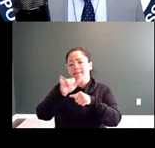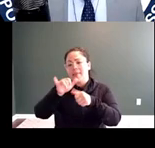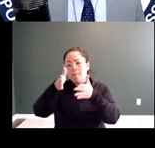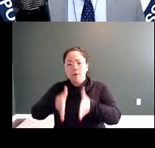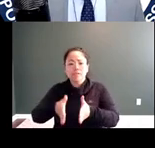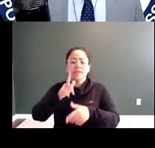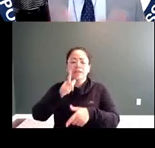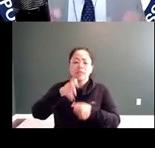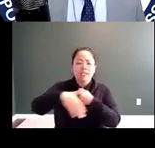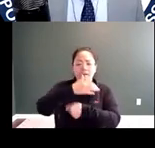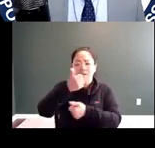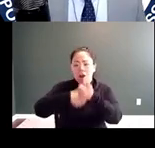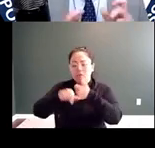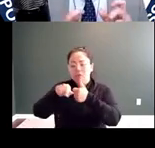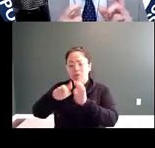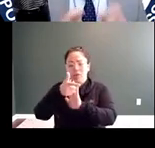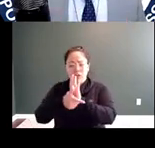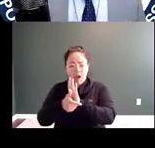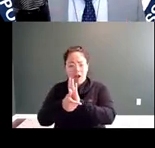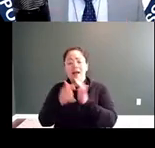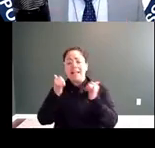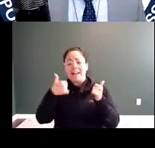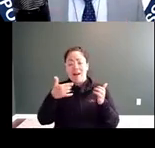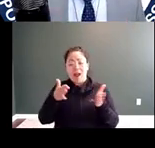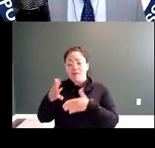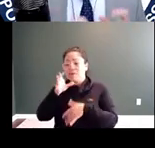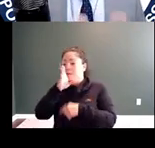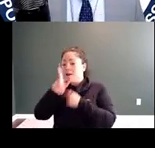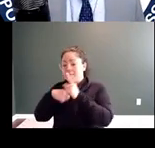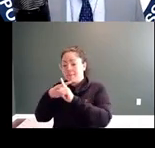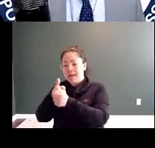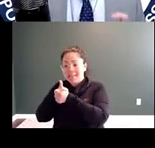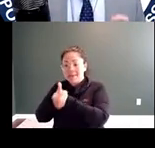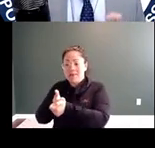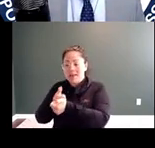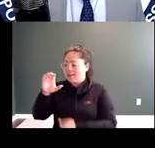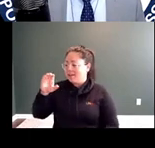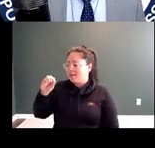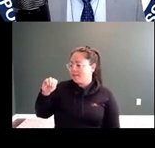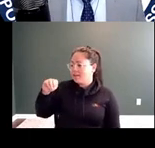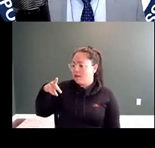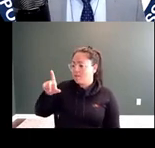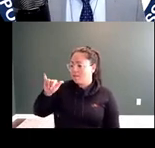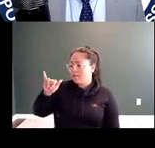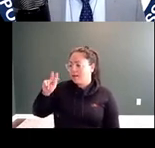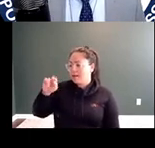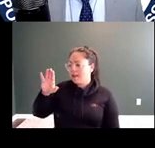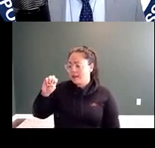I want to talk about some compliance issues, some compliance issues that are kind of unique to national origin.